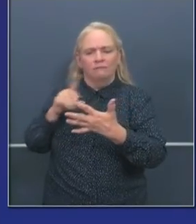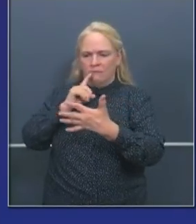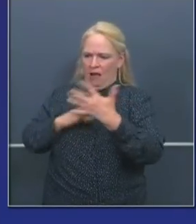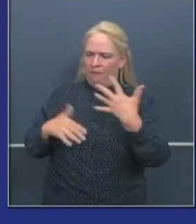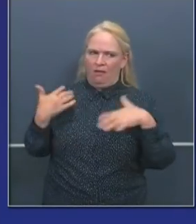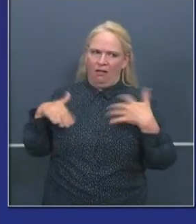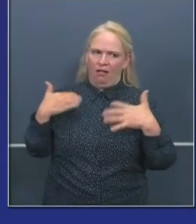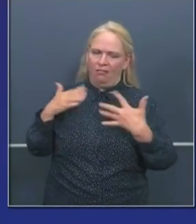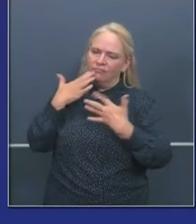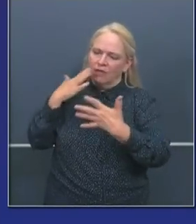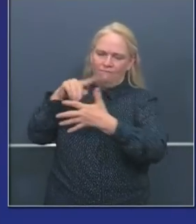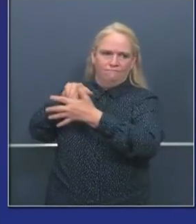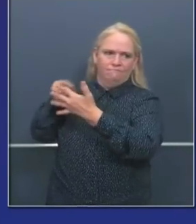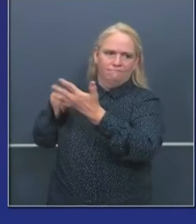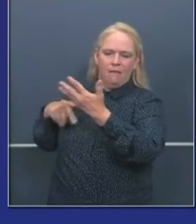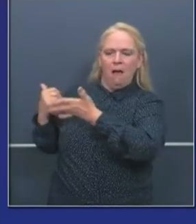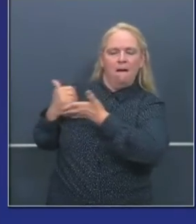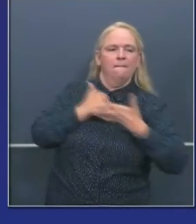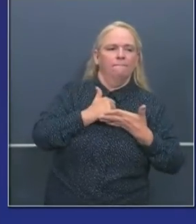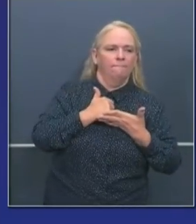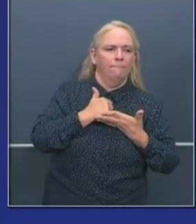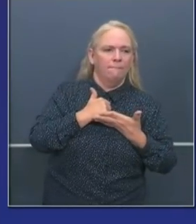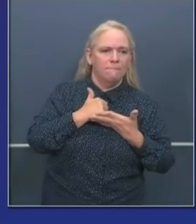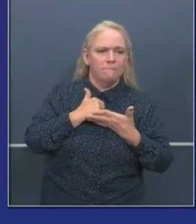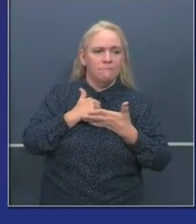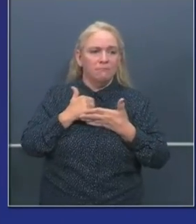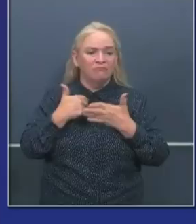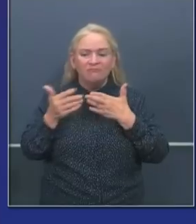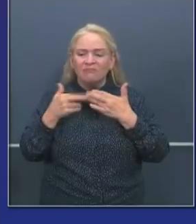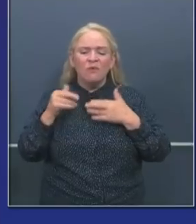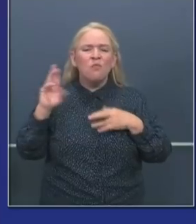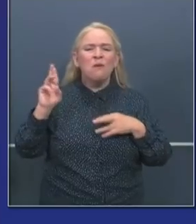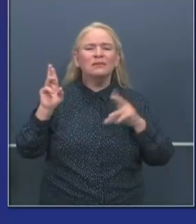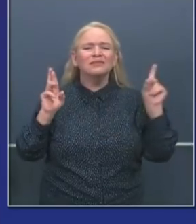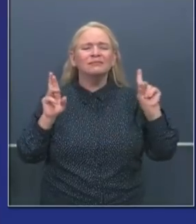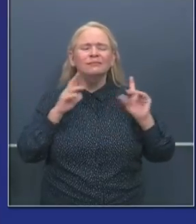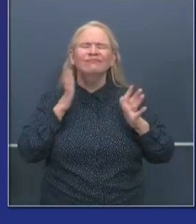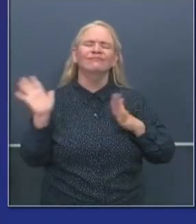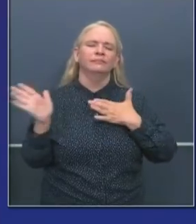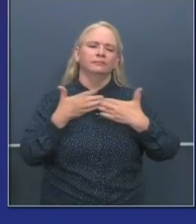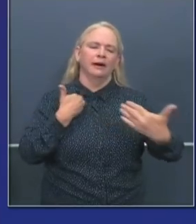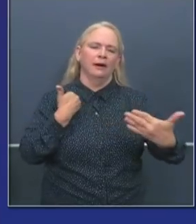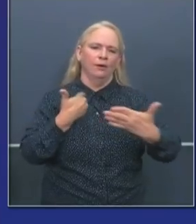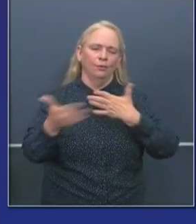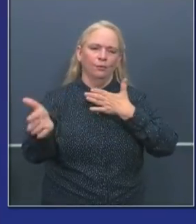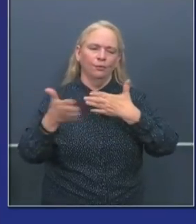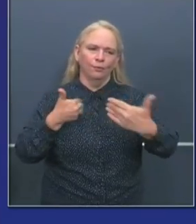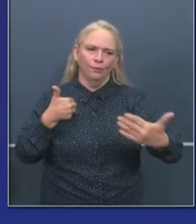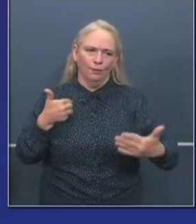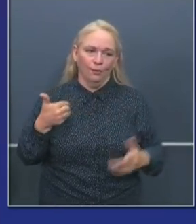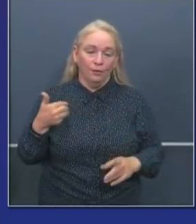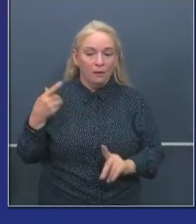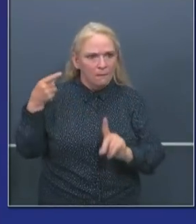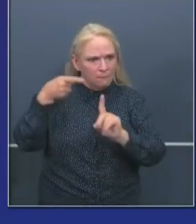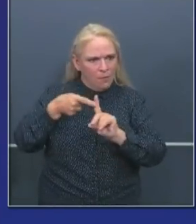NUMBER OF WEEKS BACK WAS NOT ONLY THAT FOUR EX-GOVERNORS